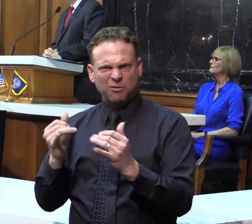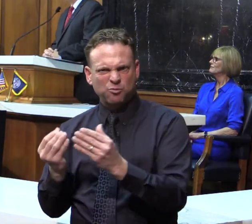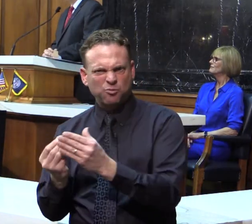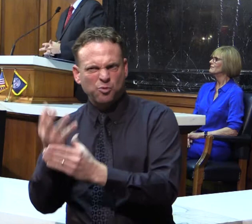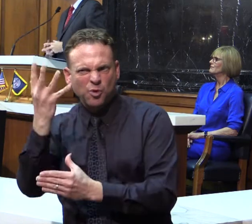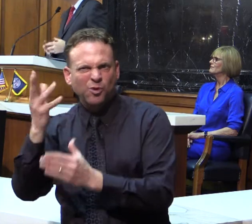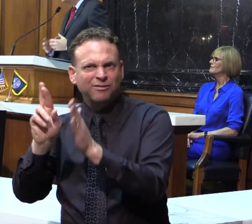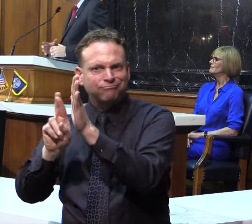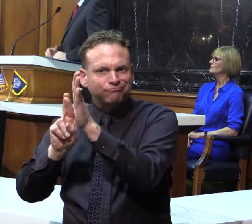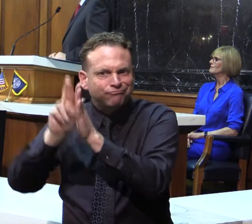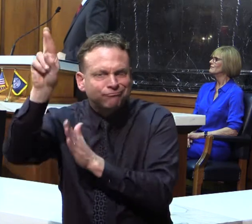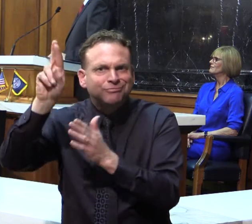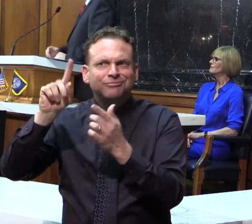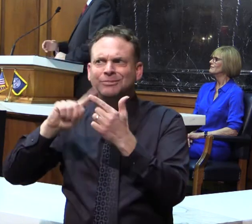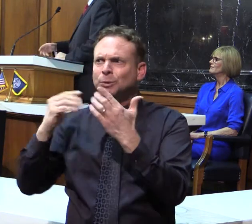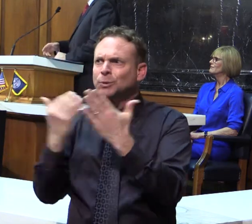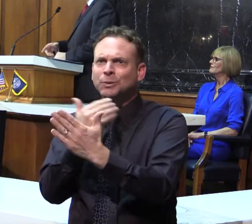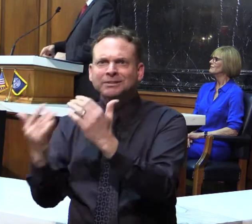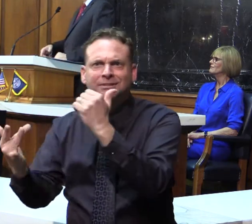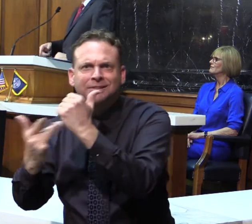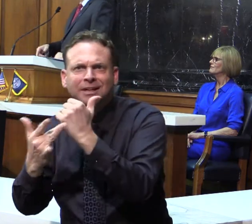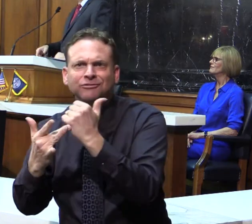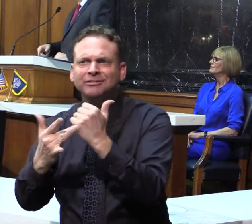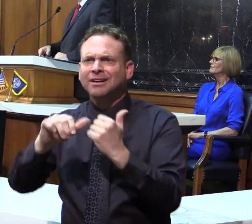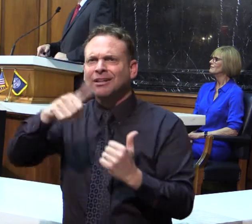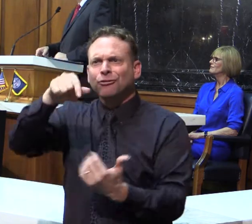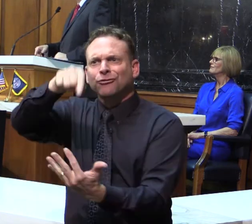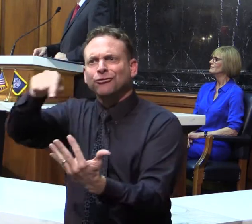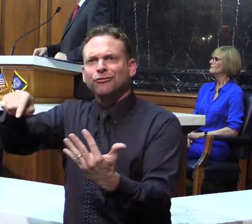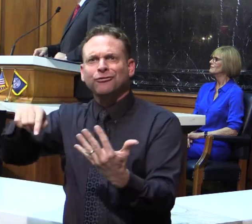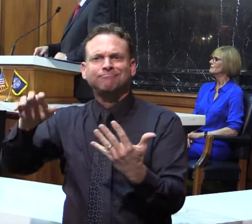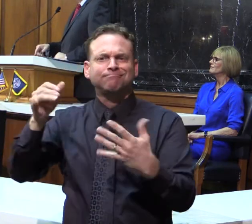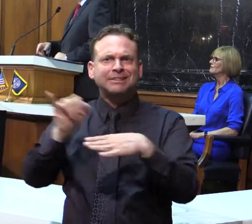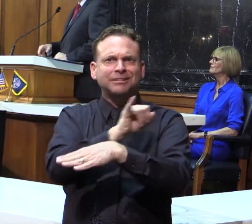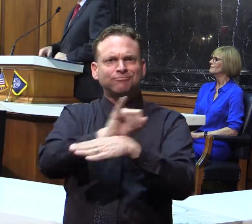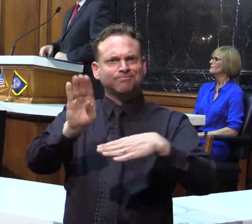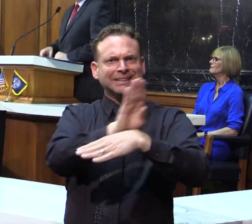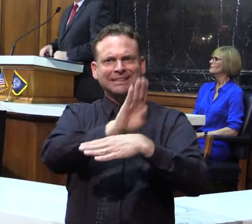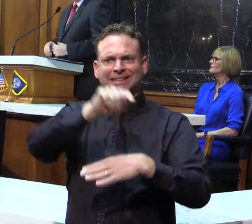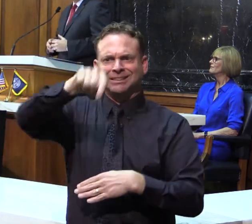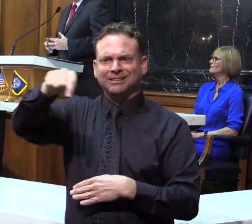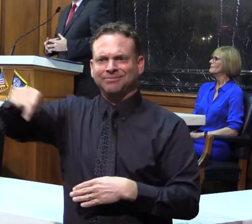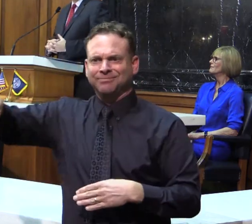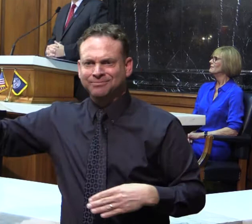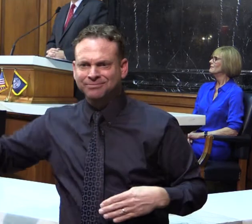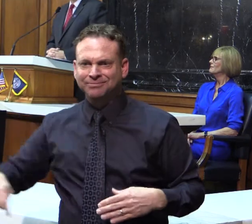That’s exactly why we established the new 250 million dollar Next Level Indiana Trust